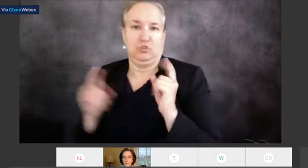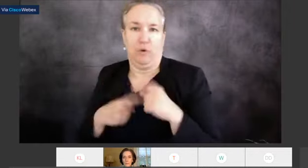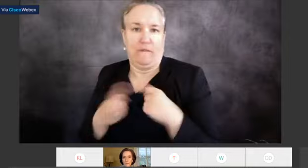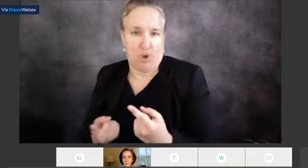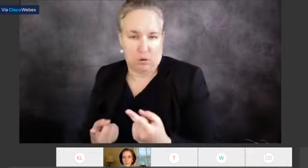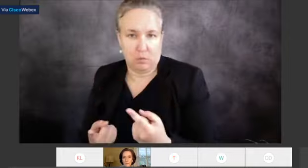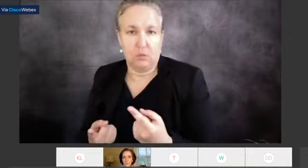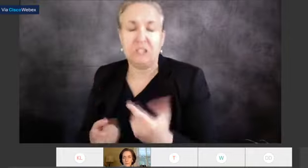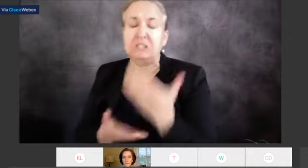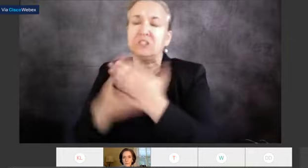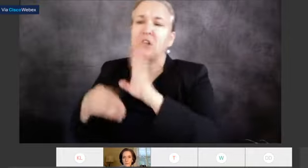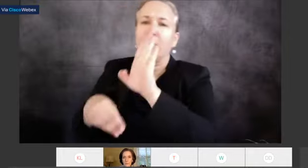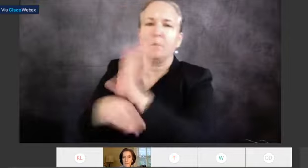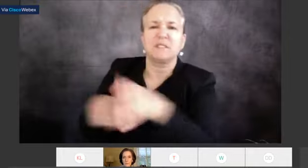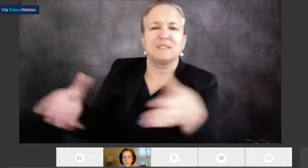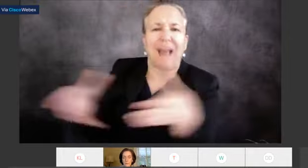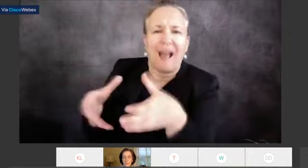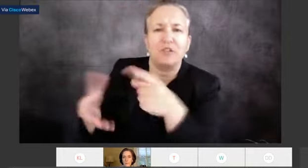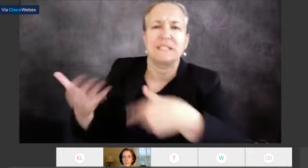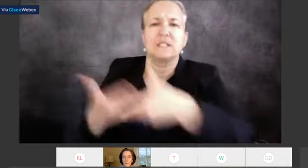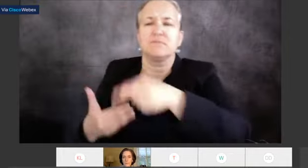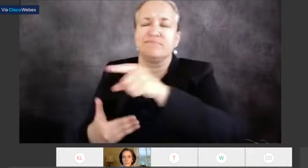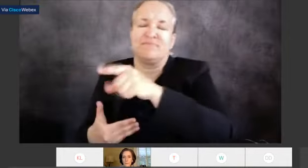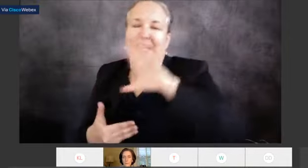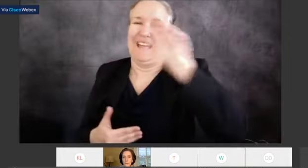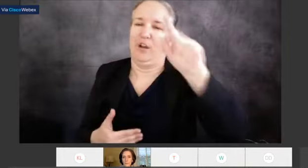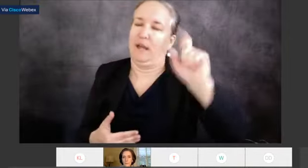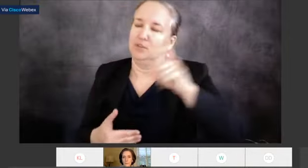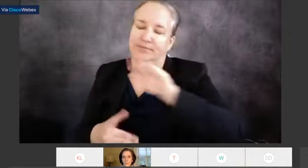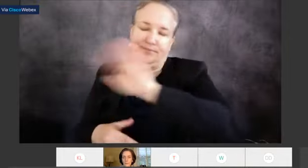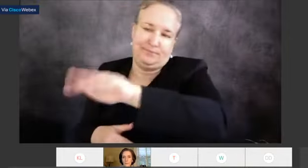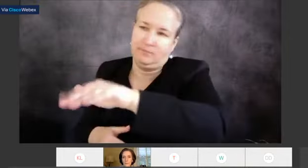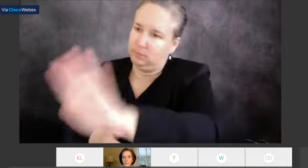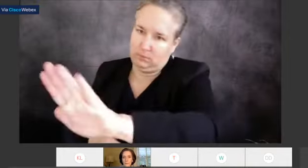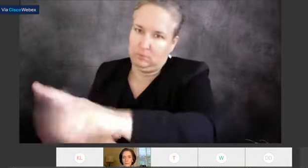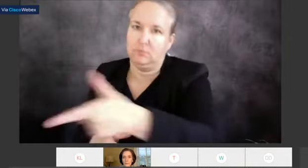business uh gatherings that the county has had to step in on